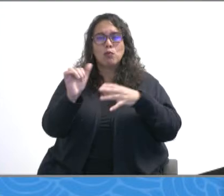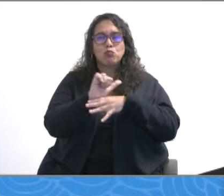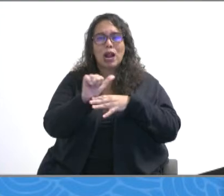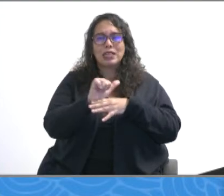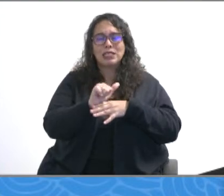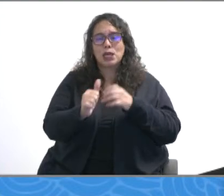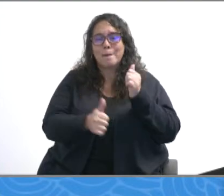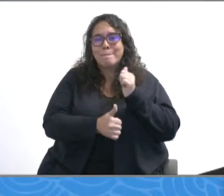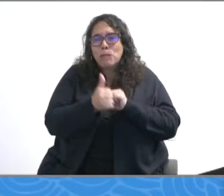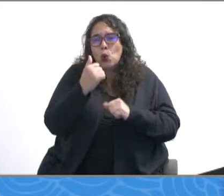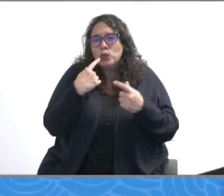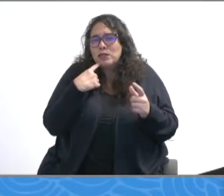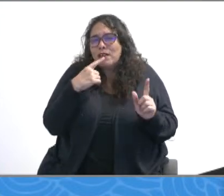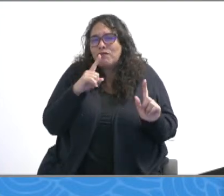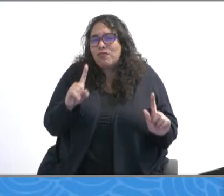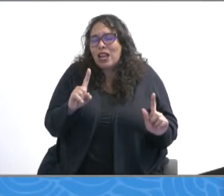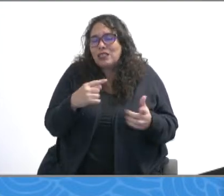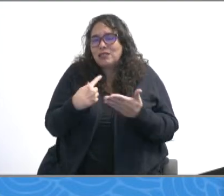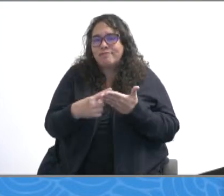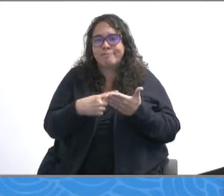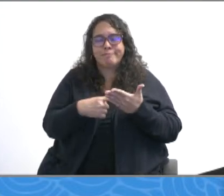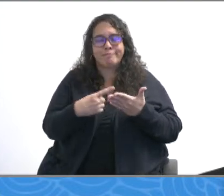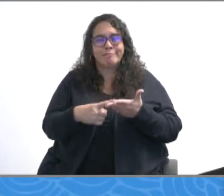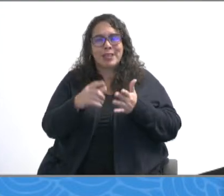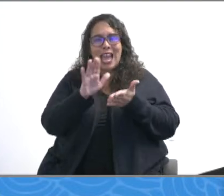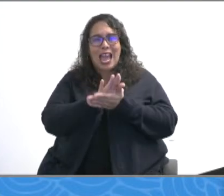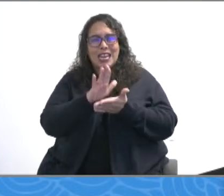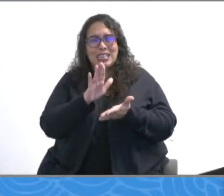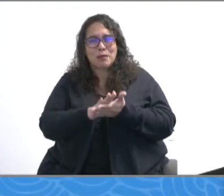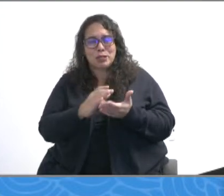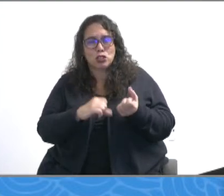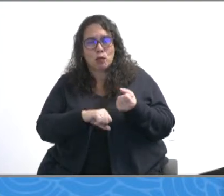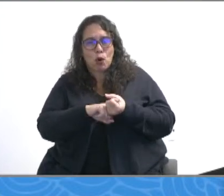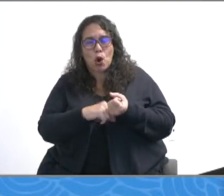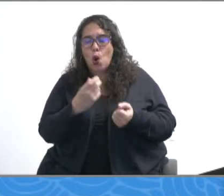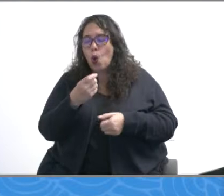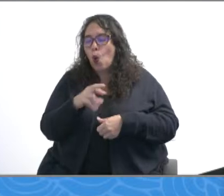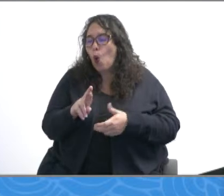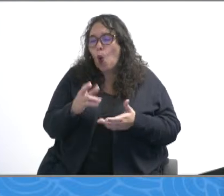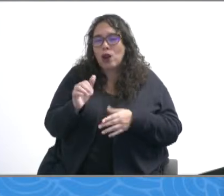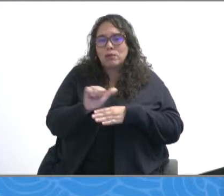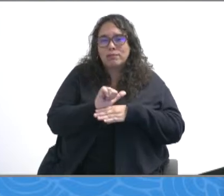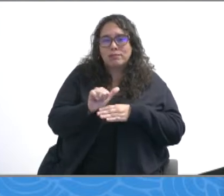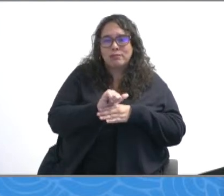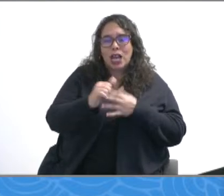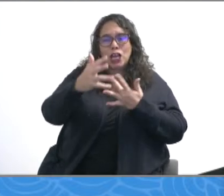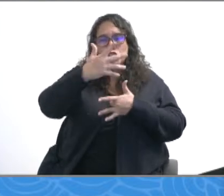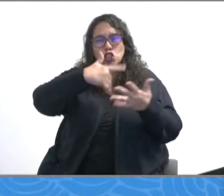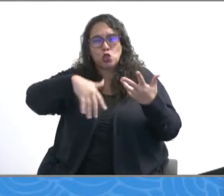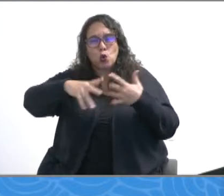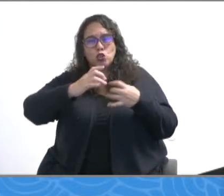in addressing academic supports or what practices would be most effective in addressing social, emotional learning,